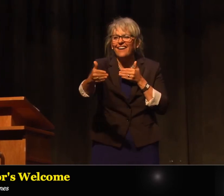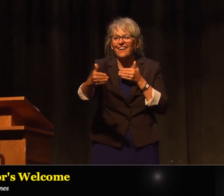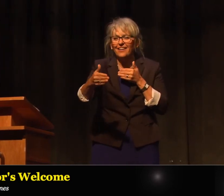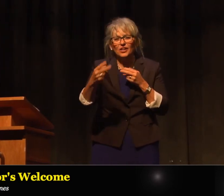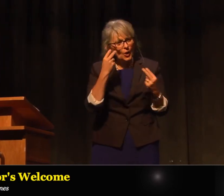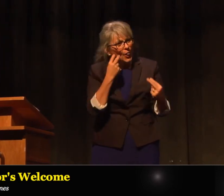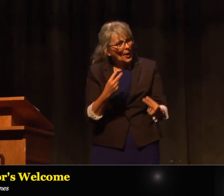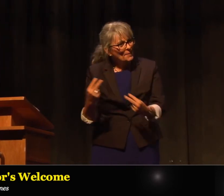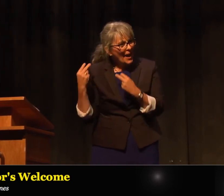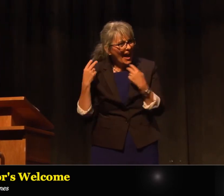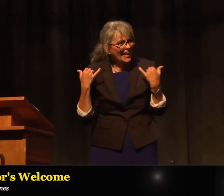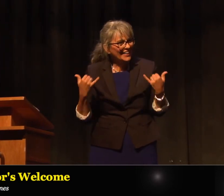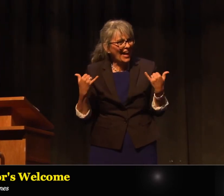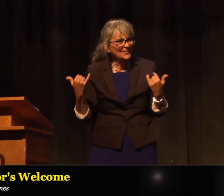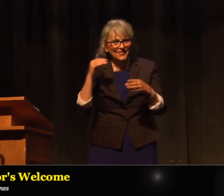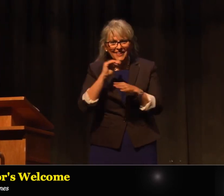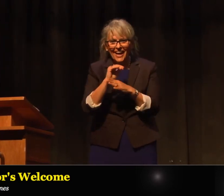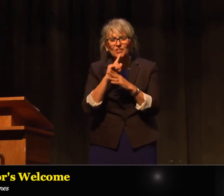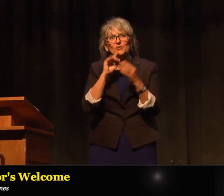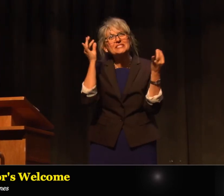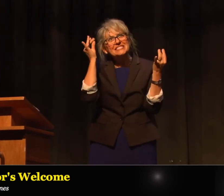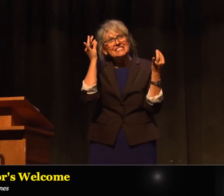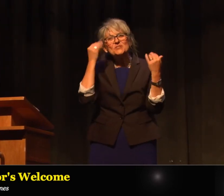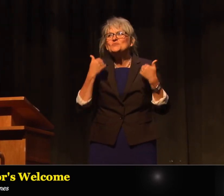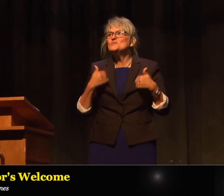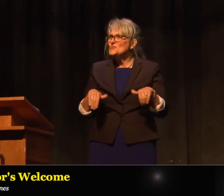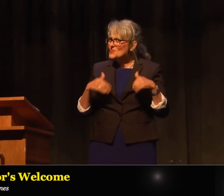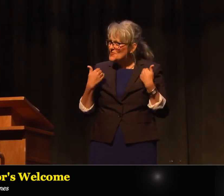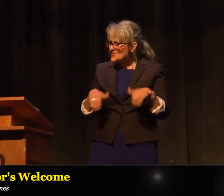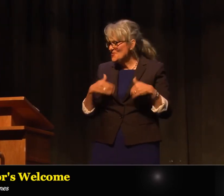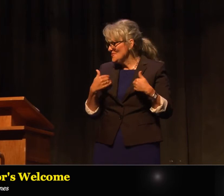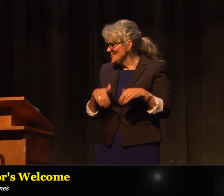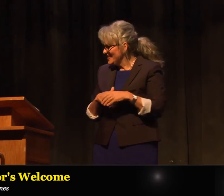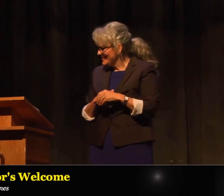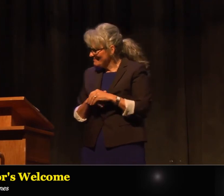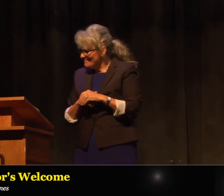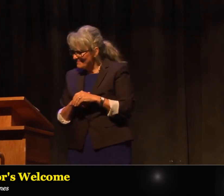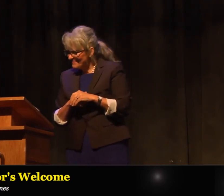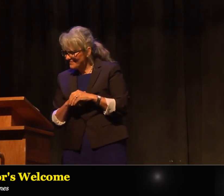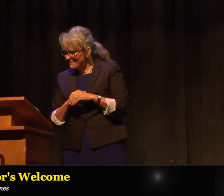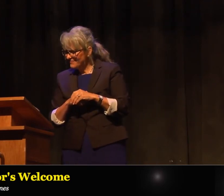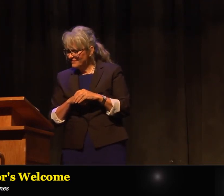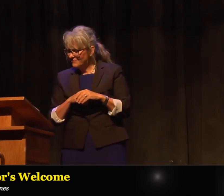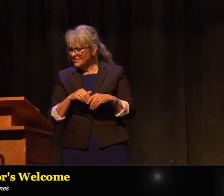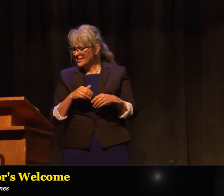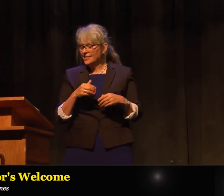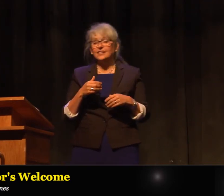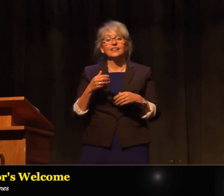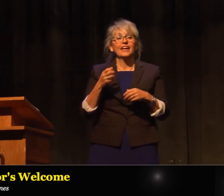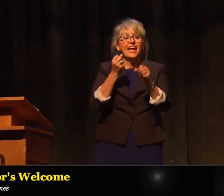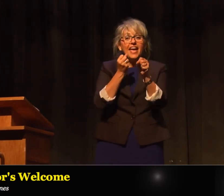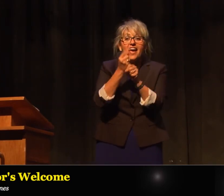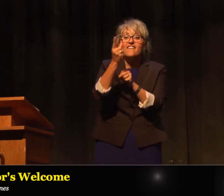You had no idea was going to go forward and as we think about that tonight that whole time.